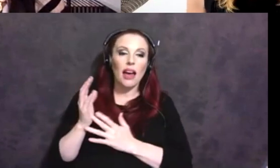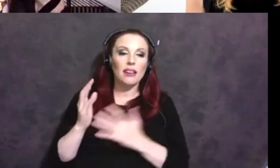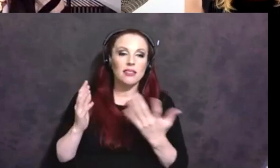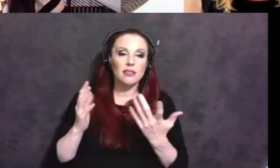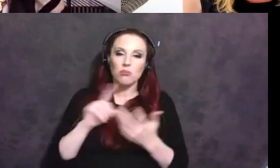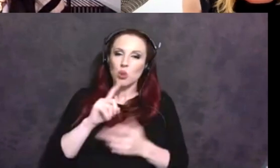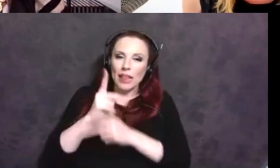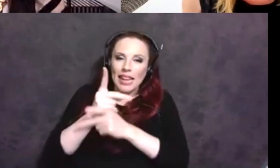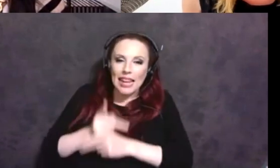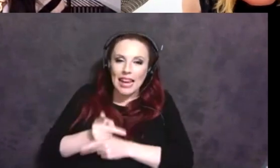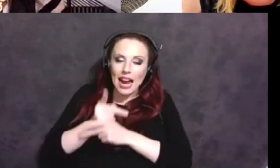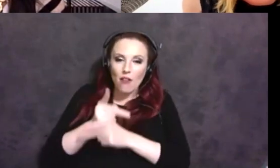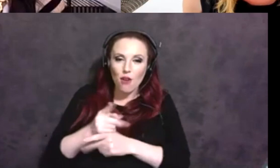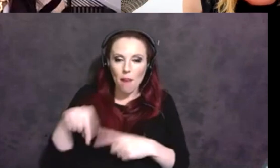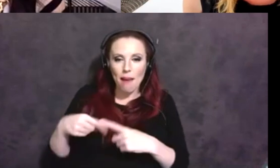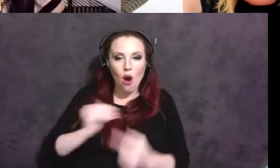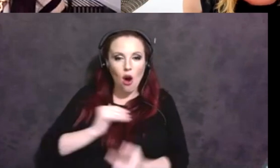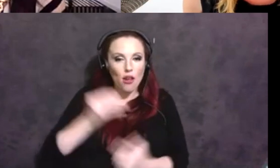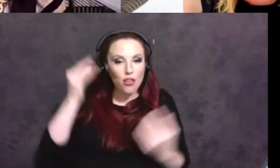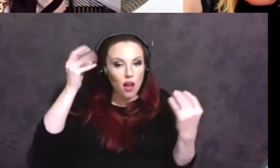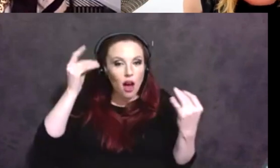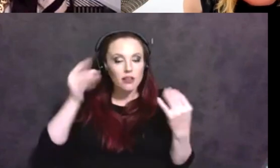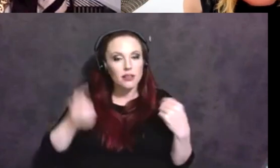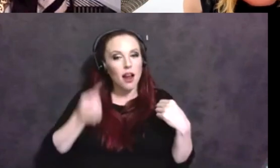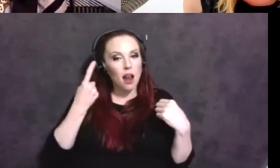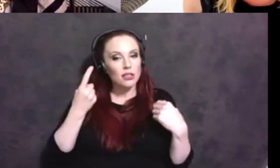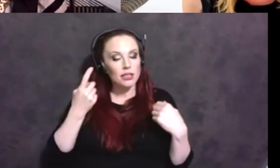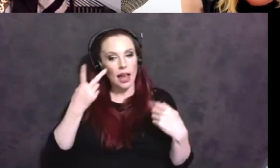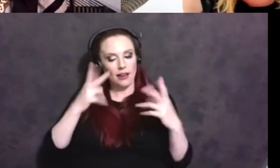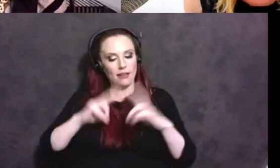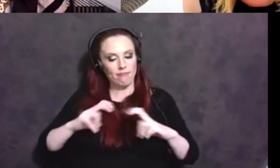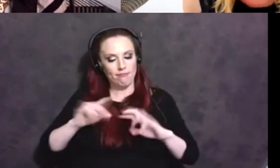for me. I used to have -- I do think that is dangerous. I think that is something we